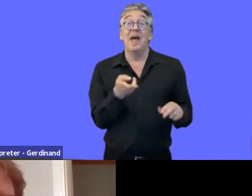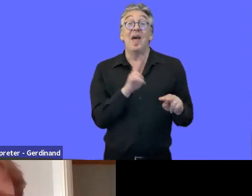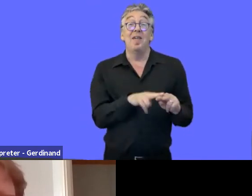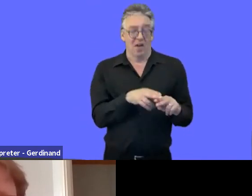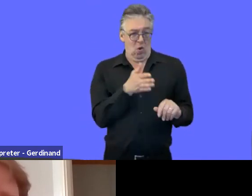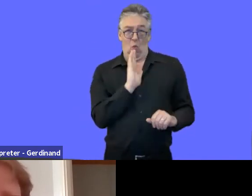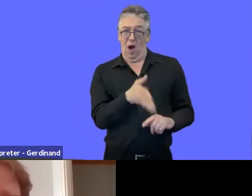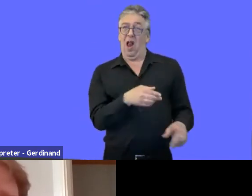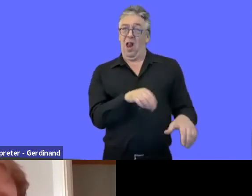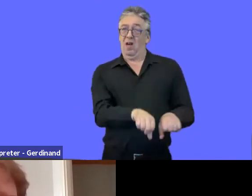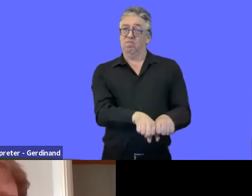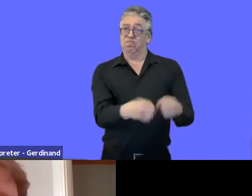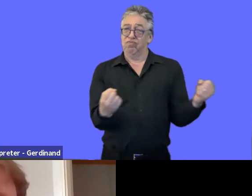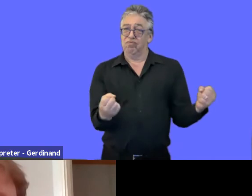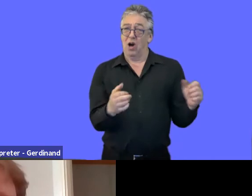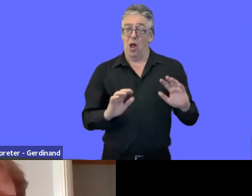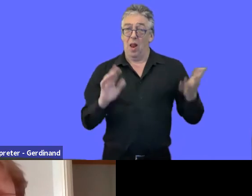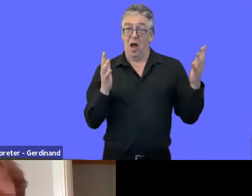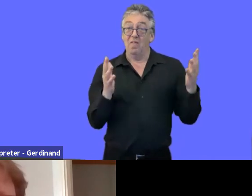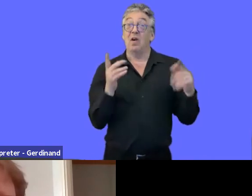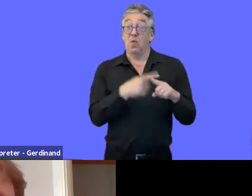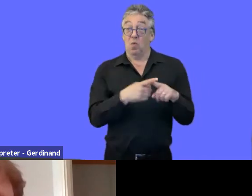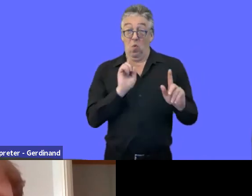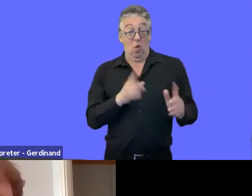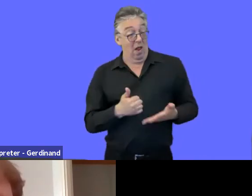leading to further segregation, isolation and impoverishment.